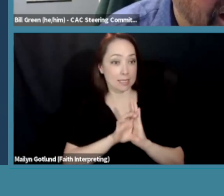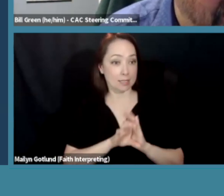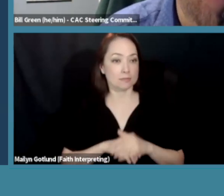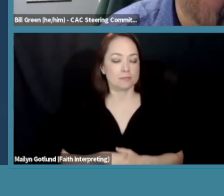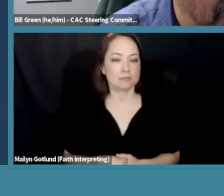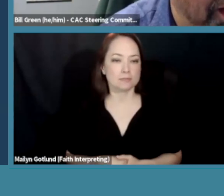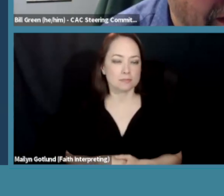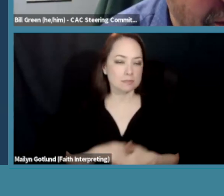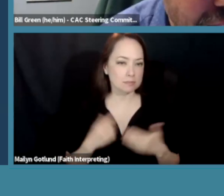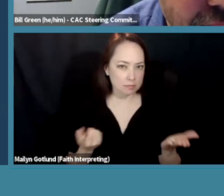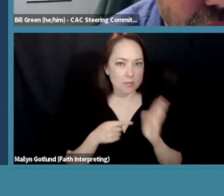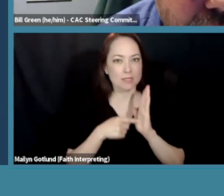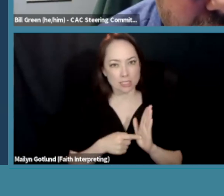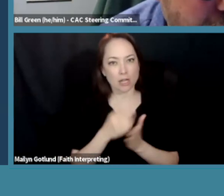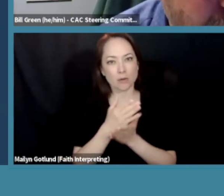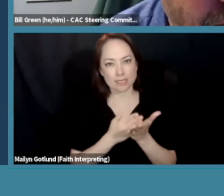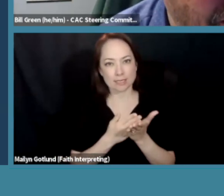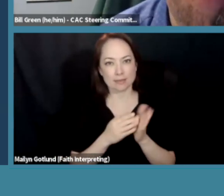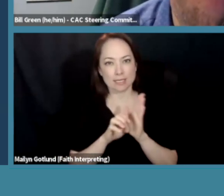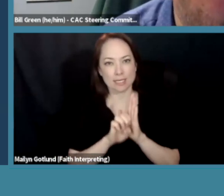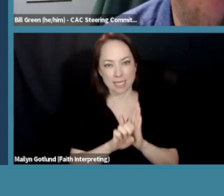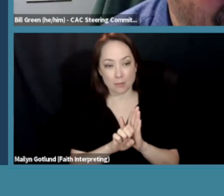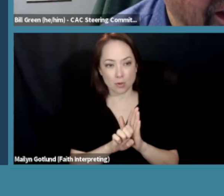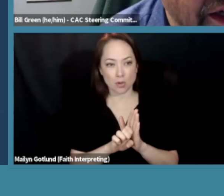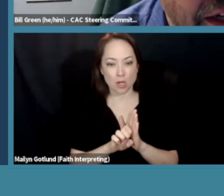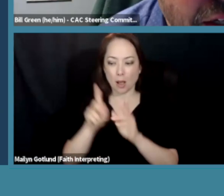I'm just going to share some examples of what Person-First Language is.